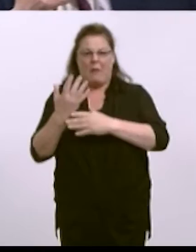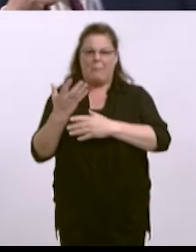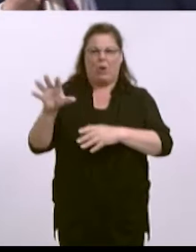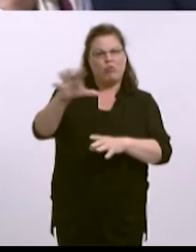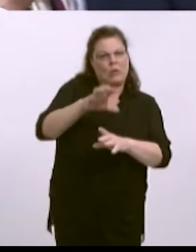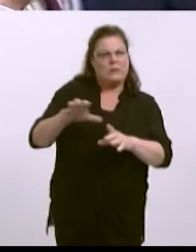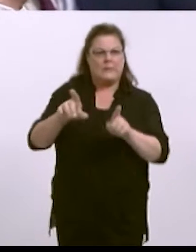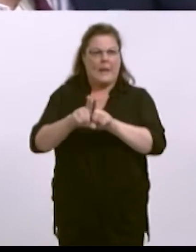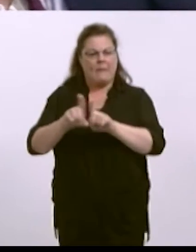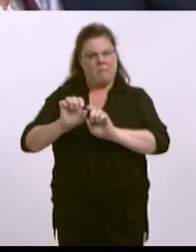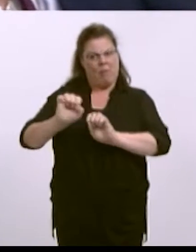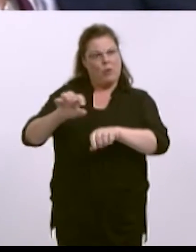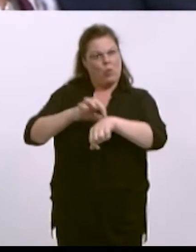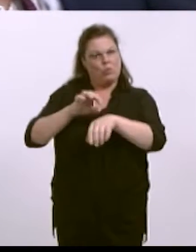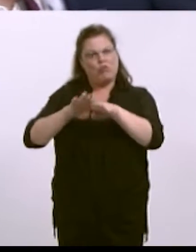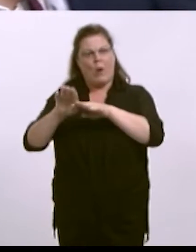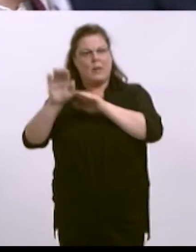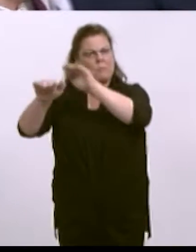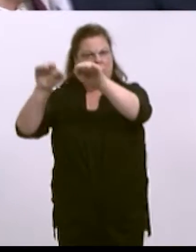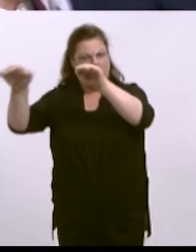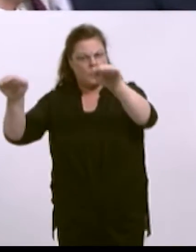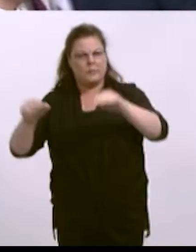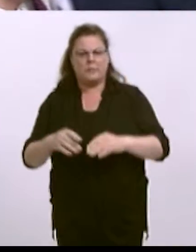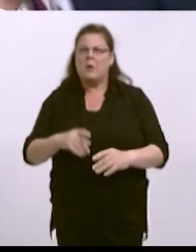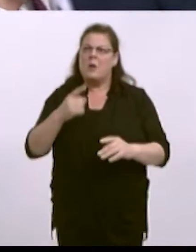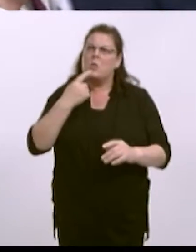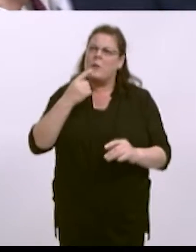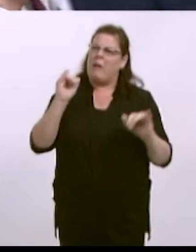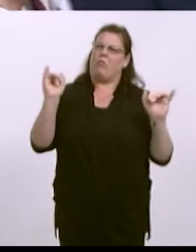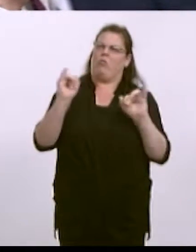much is true. I do not accept what he says, that there is a crisis in GP recruitment;